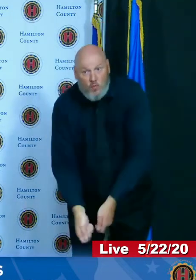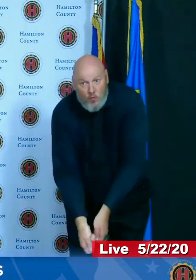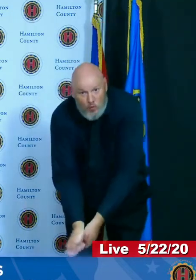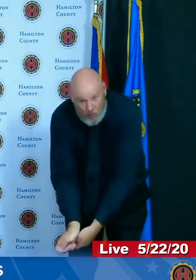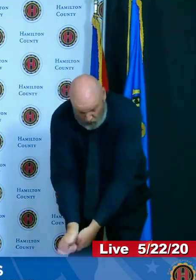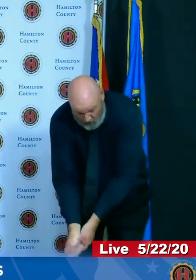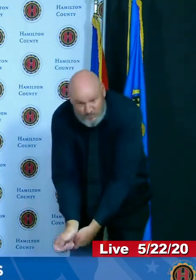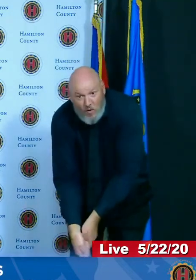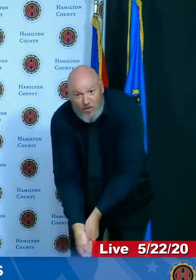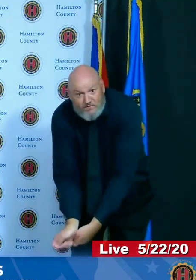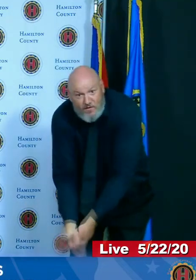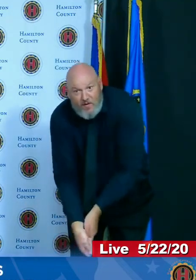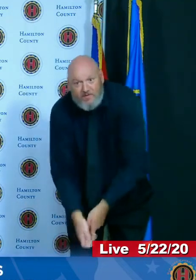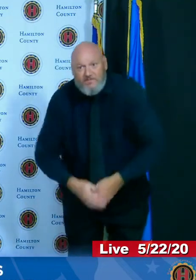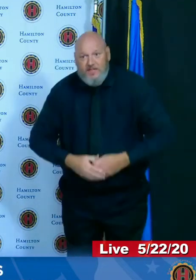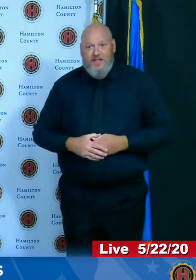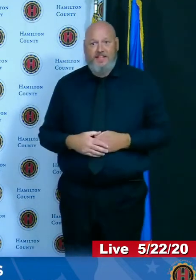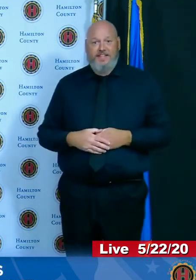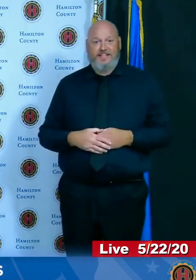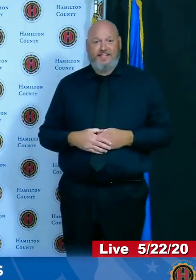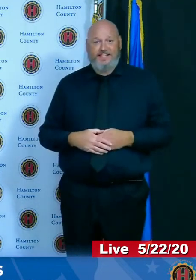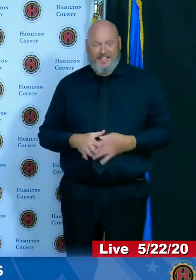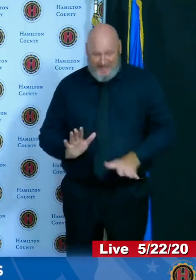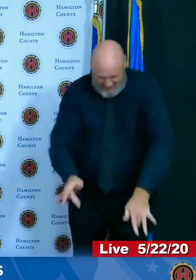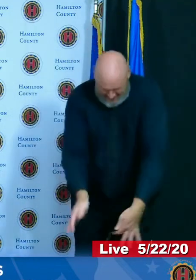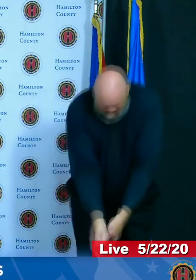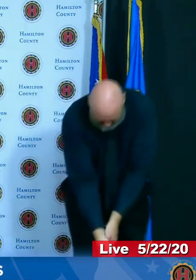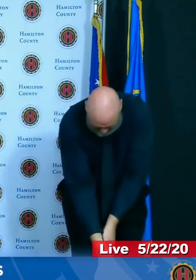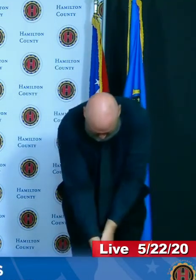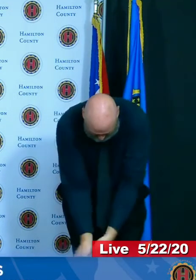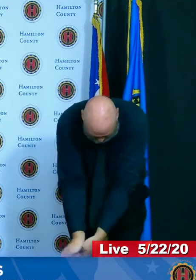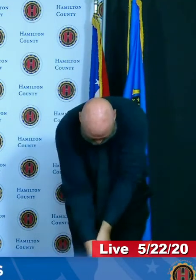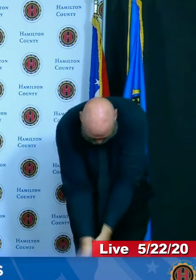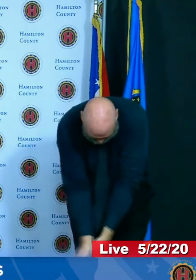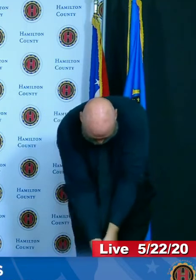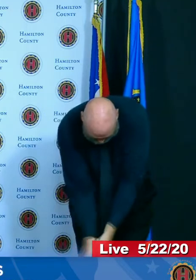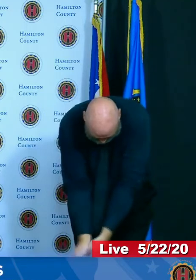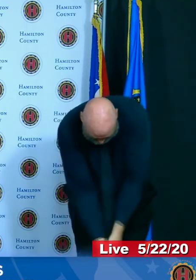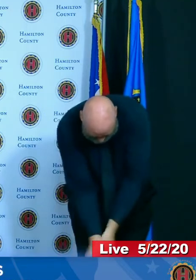because I love this visual I mean Thank You Jay